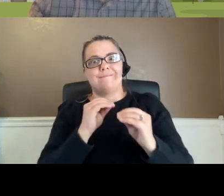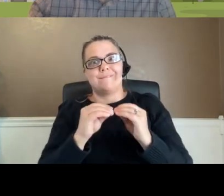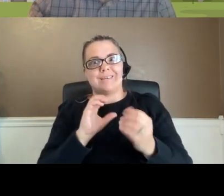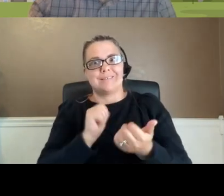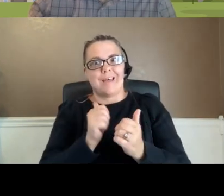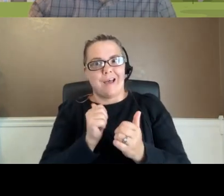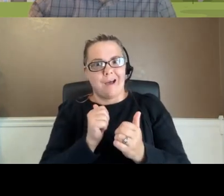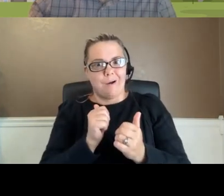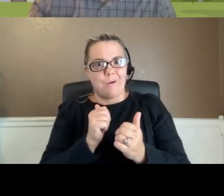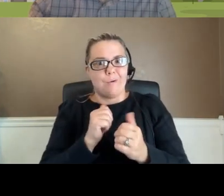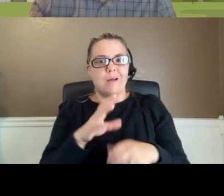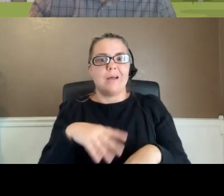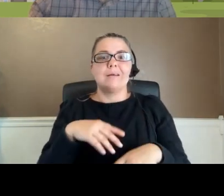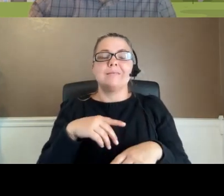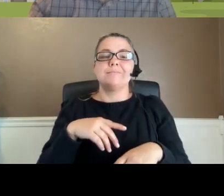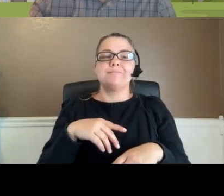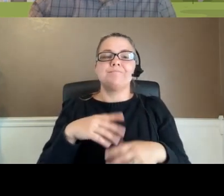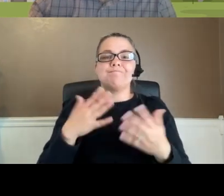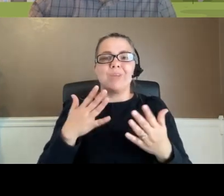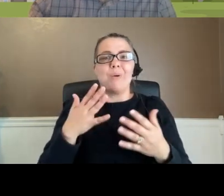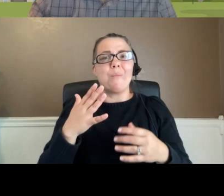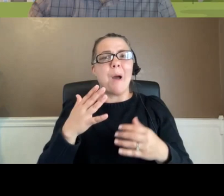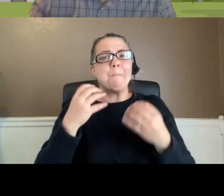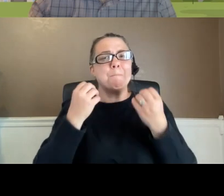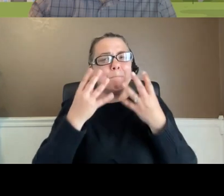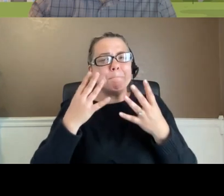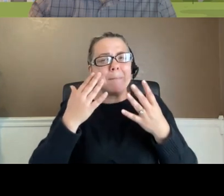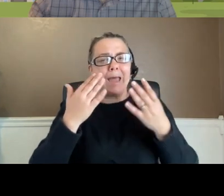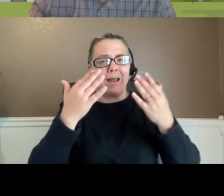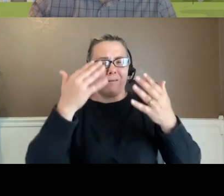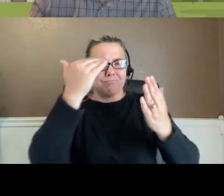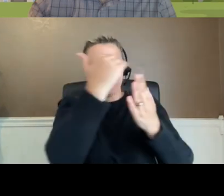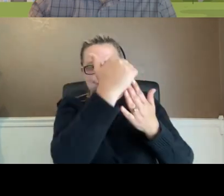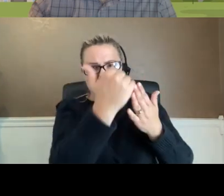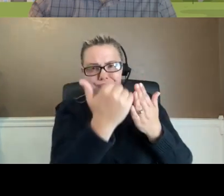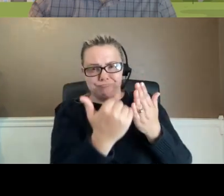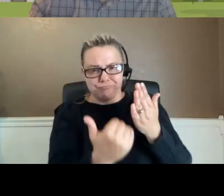have difficulty accessing it. That's a lot of things to keep track of. I will say, you know,